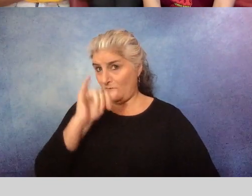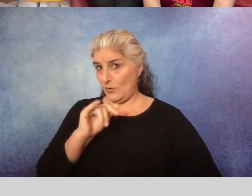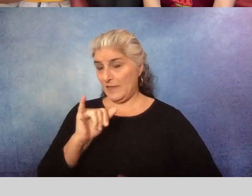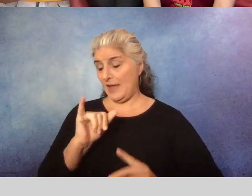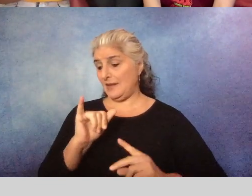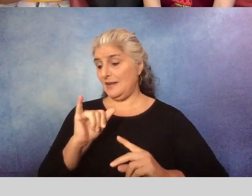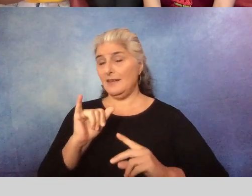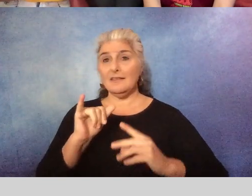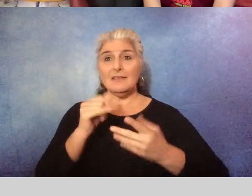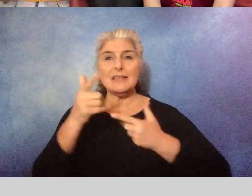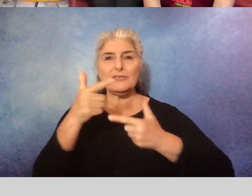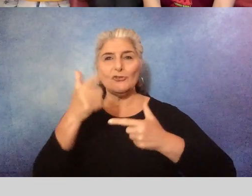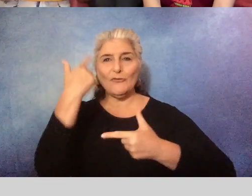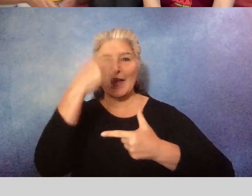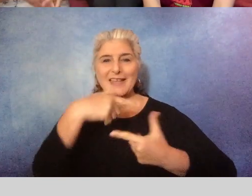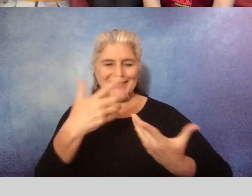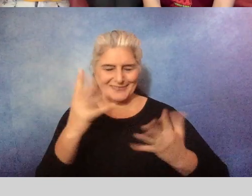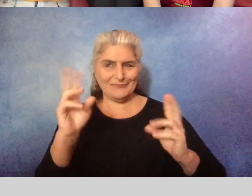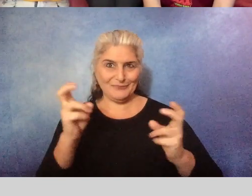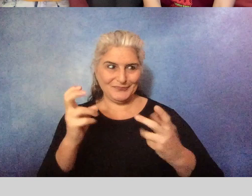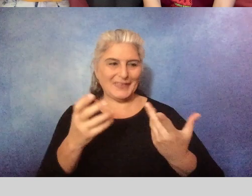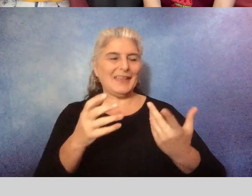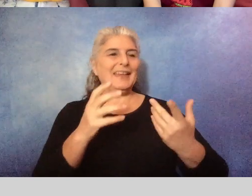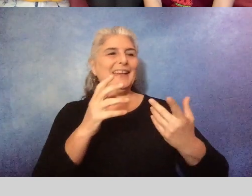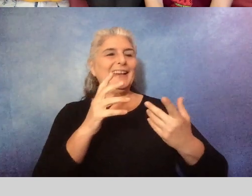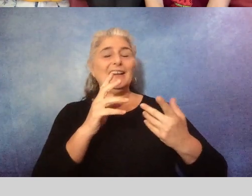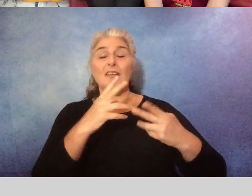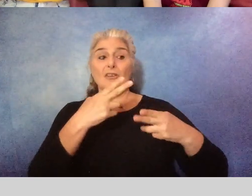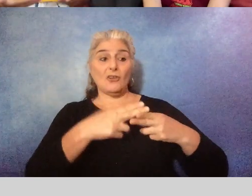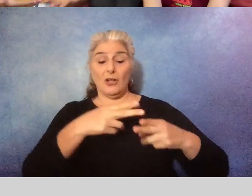so she will call that primary button that makes so